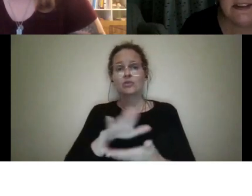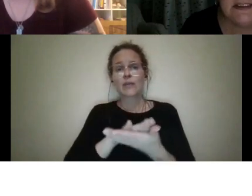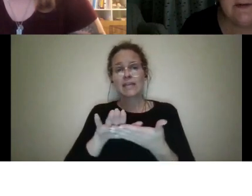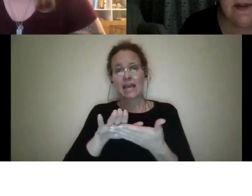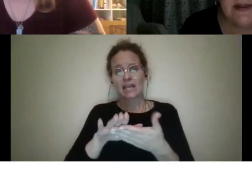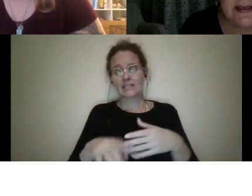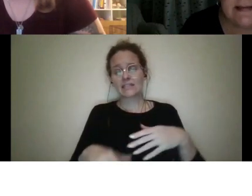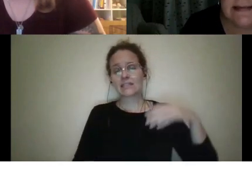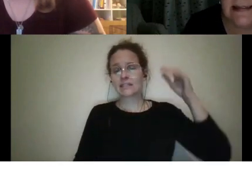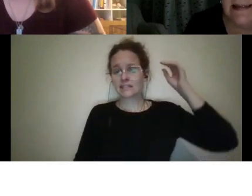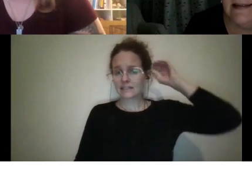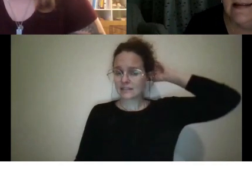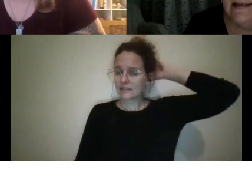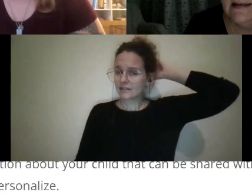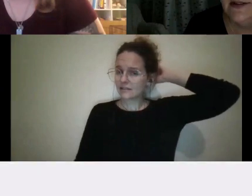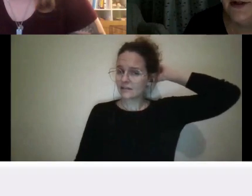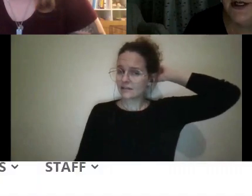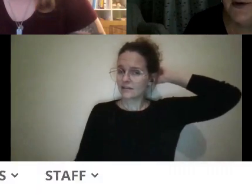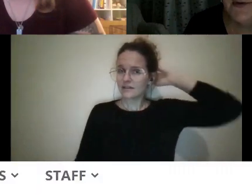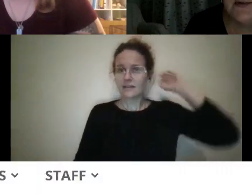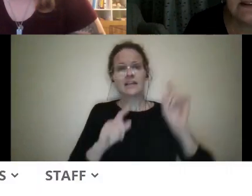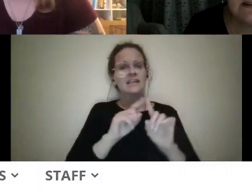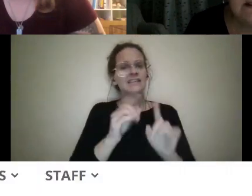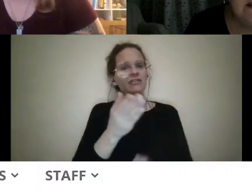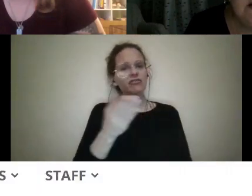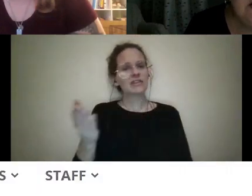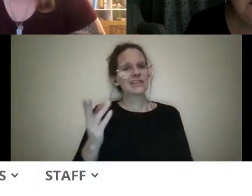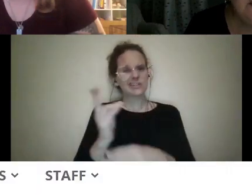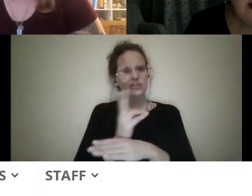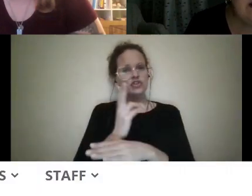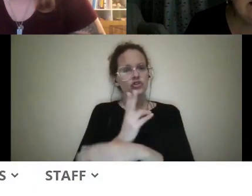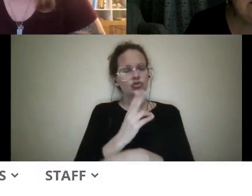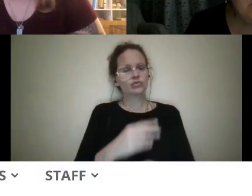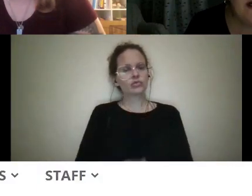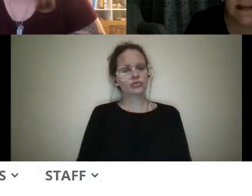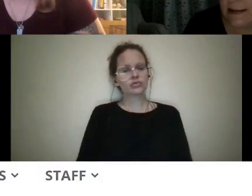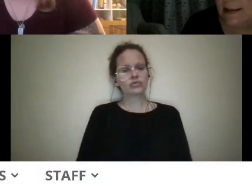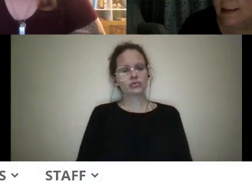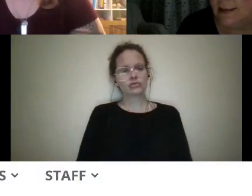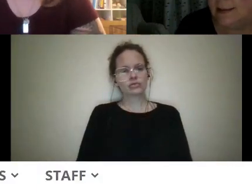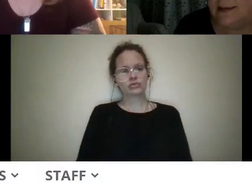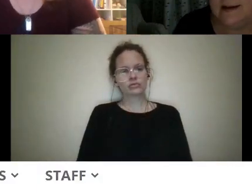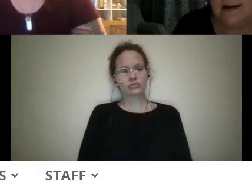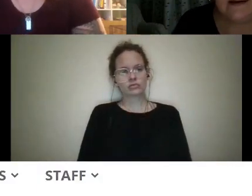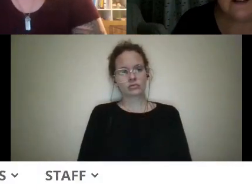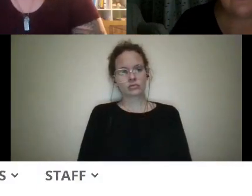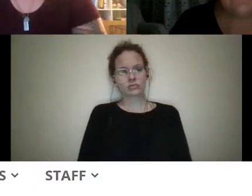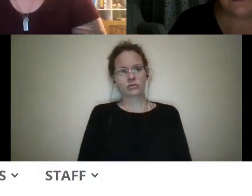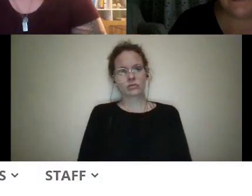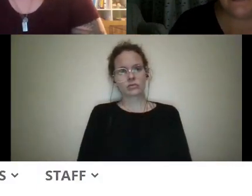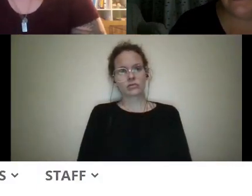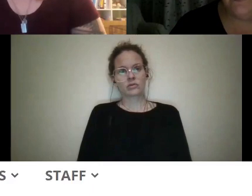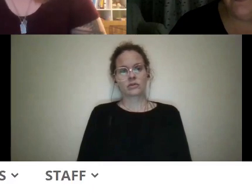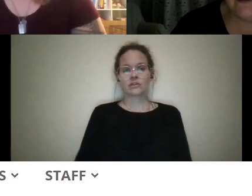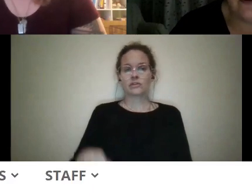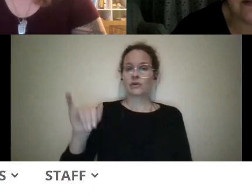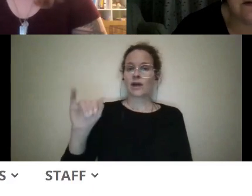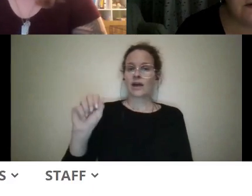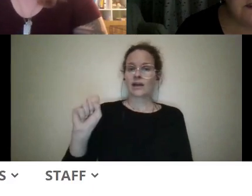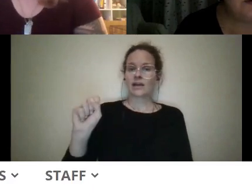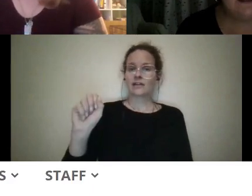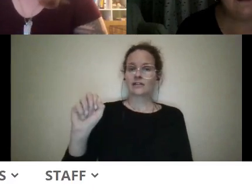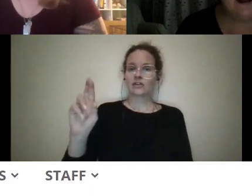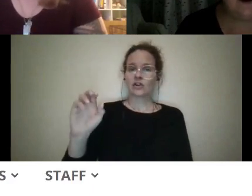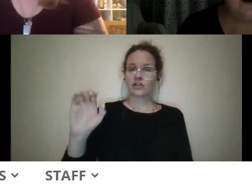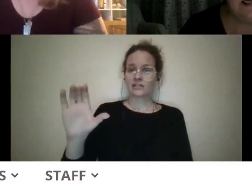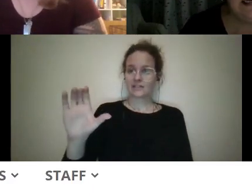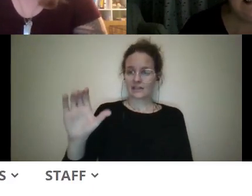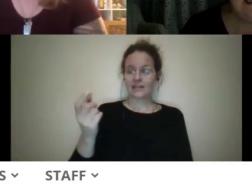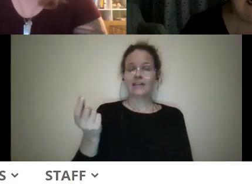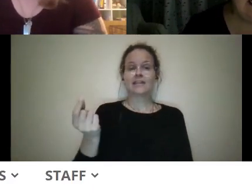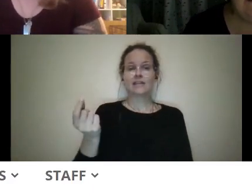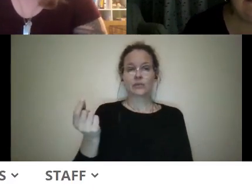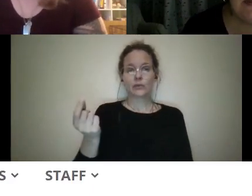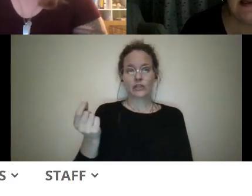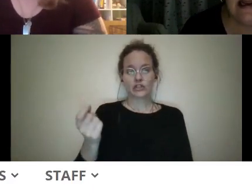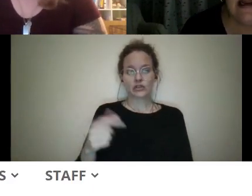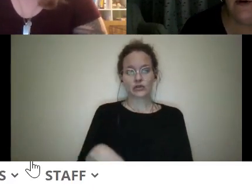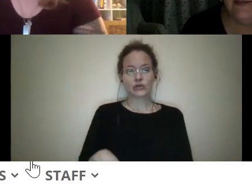Just different things to use. So that is what ISRC, Illinois Service Resource Center, again,